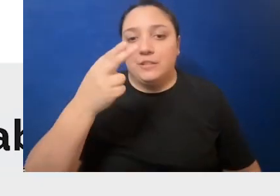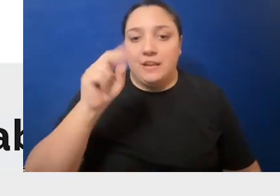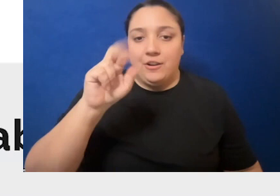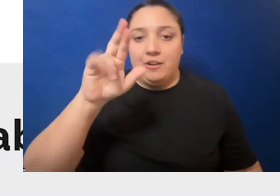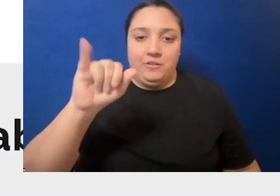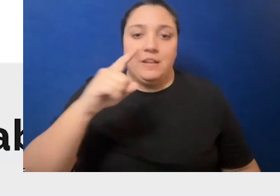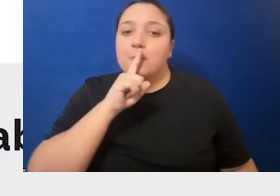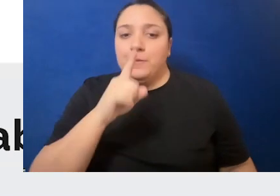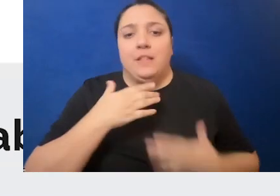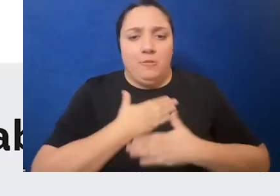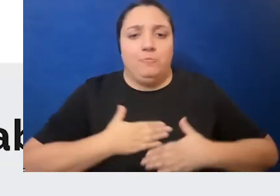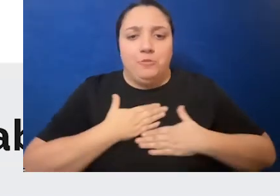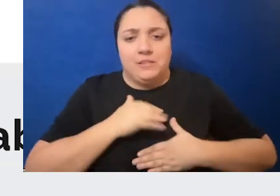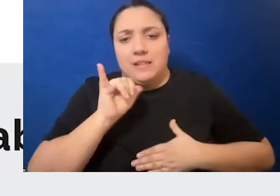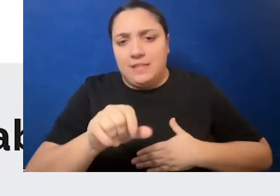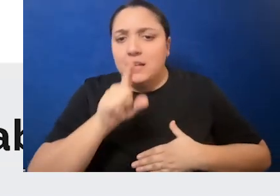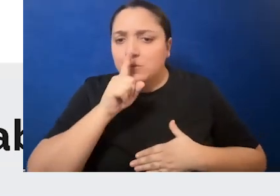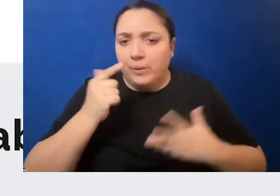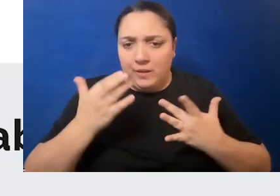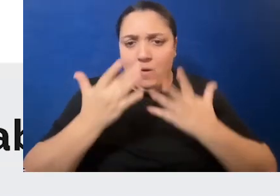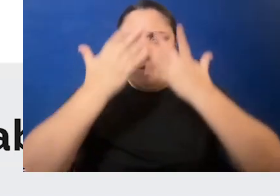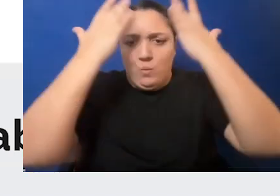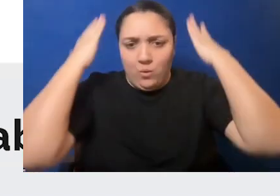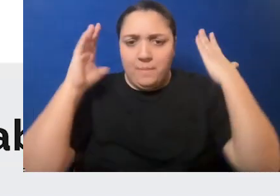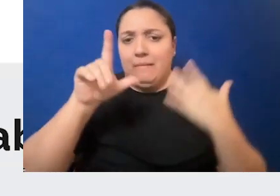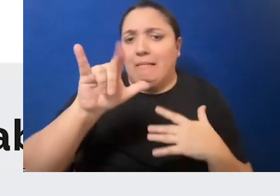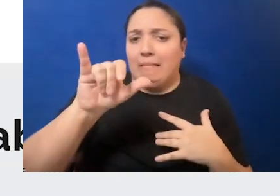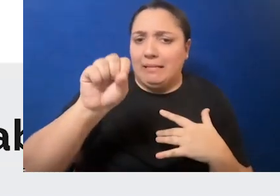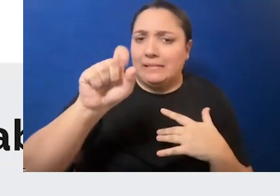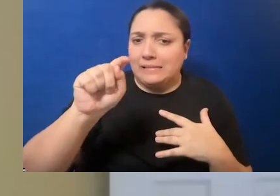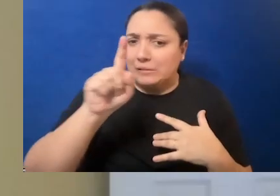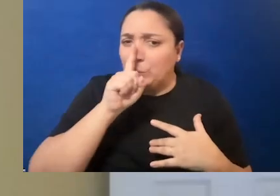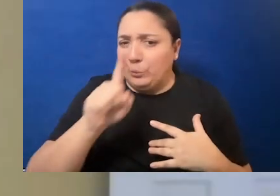THANK YOU, SHARI. I APPRECIATE THAT. THAT IS A VERY OVERWHELMING LIST